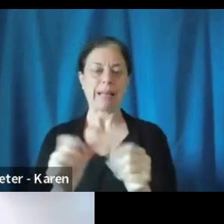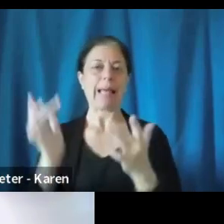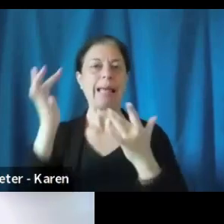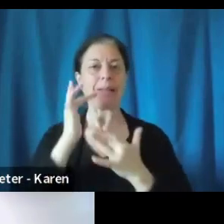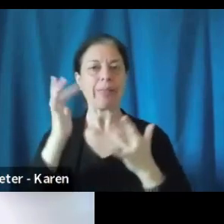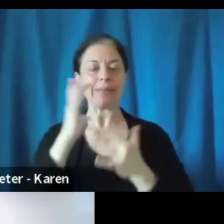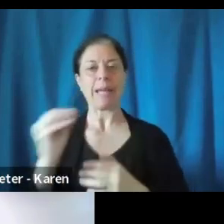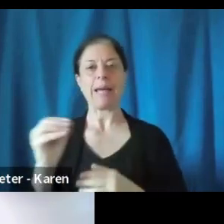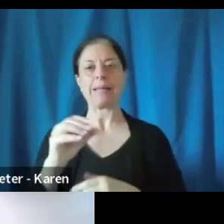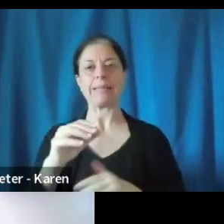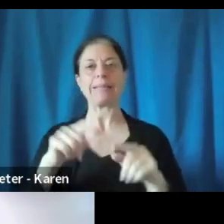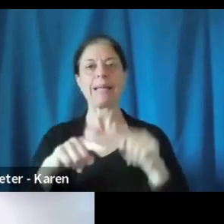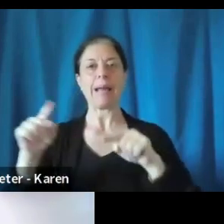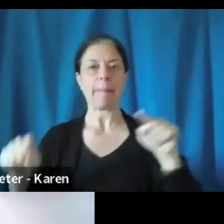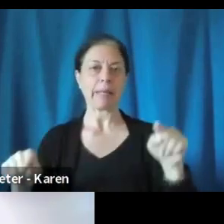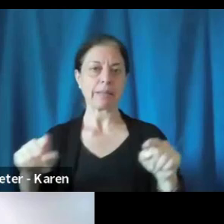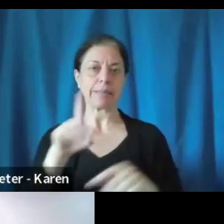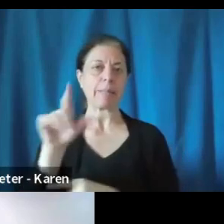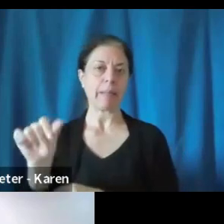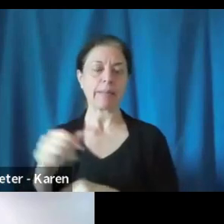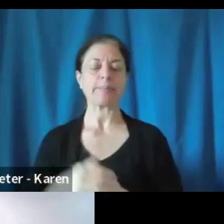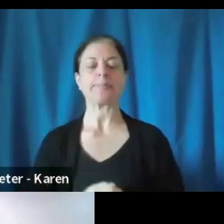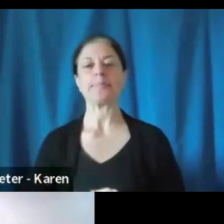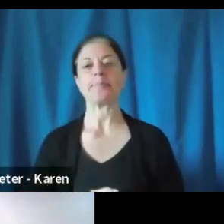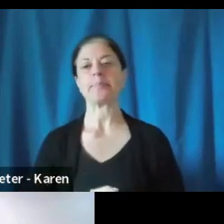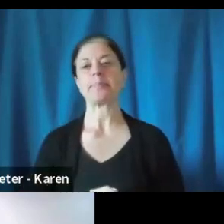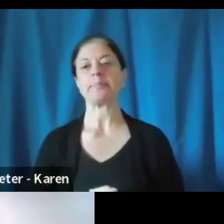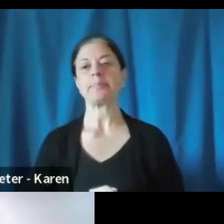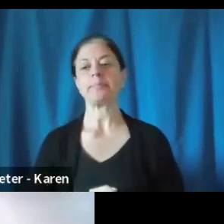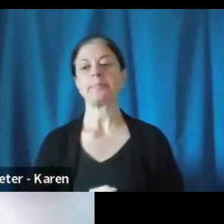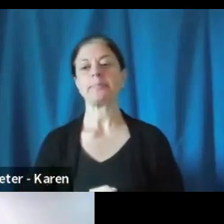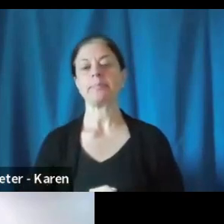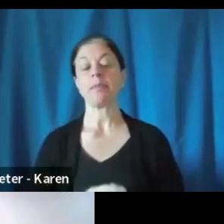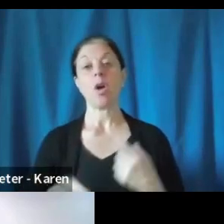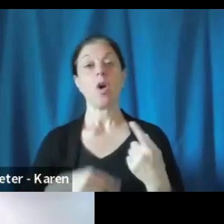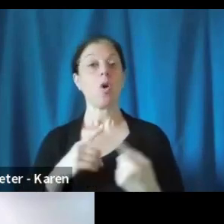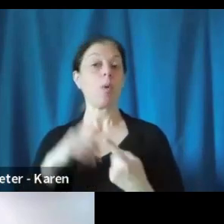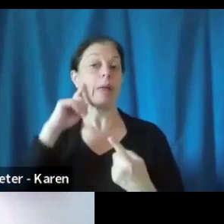official welcome into chronic illness and dynamic disability.